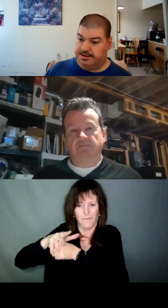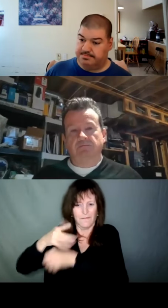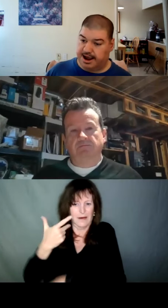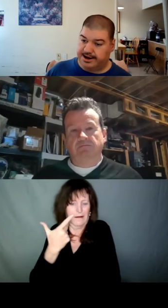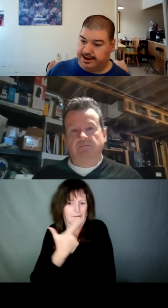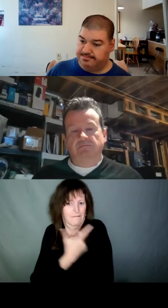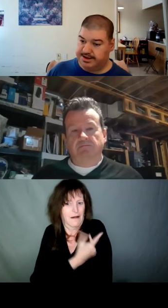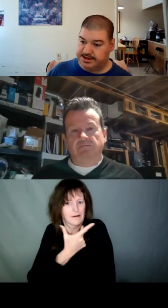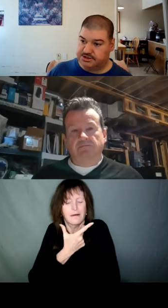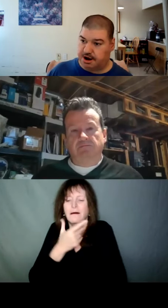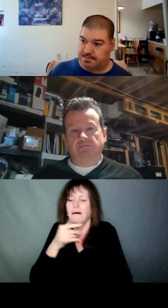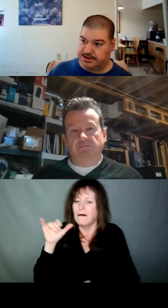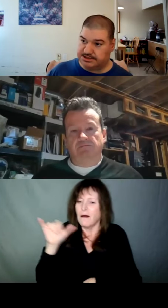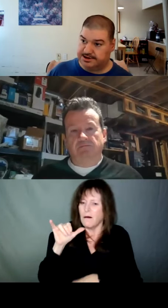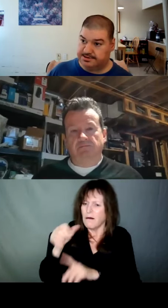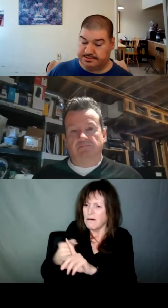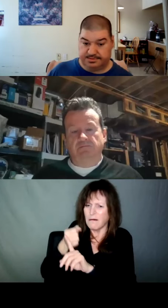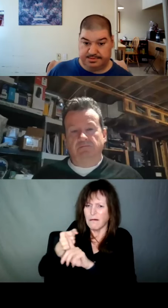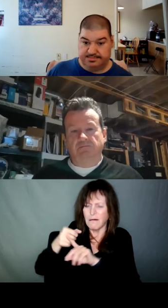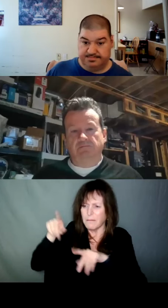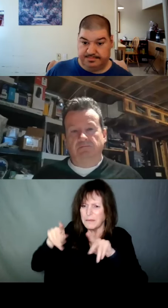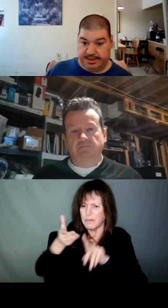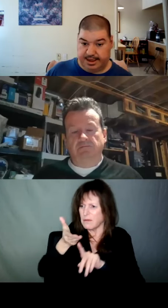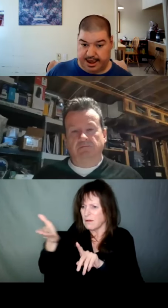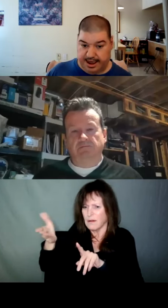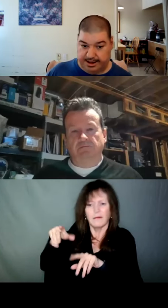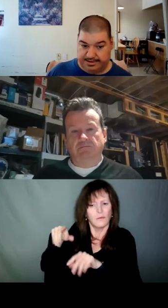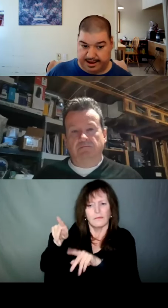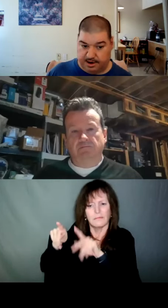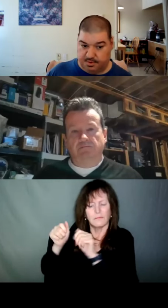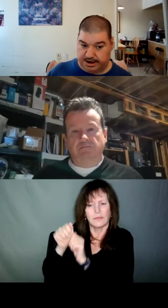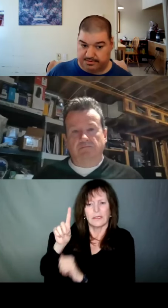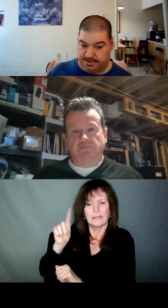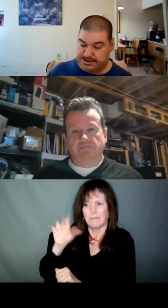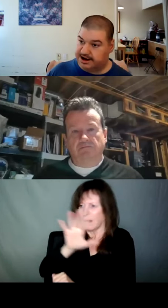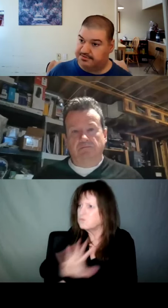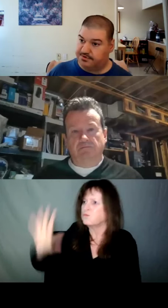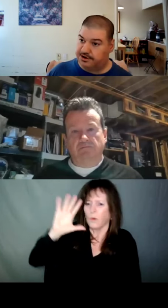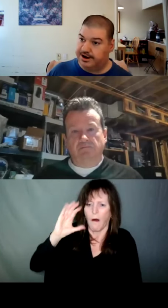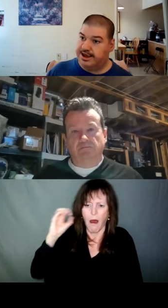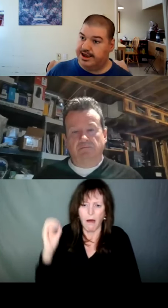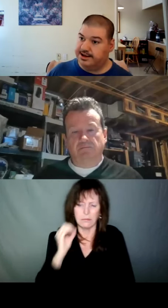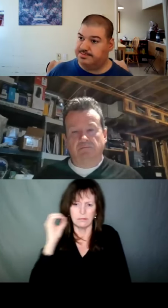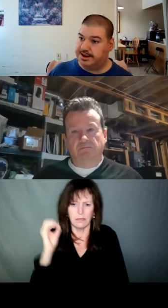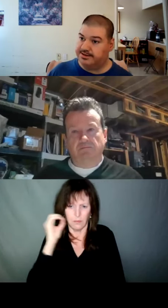I want to welcome everyone to the Covid-19 vaccines and people with disabilities in Ontario . My name is John